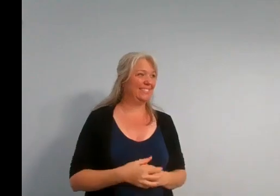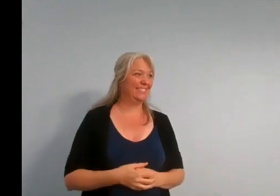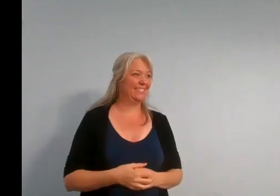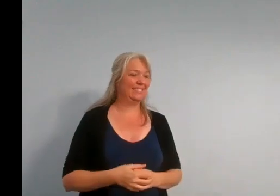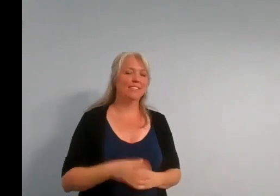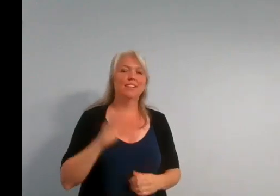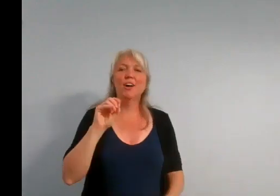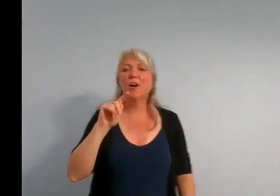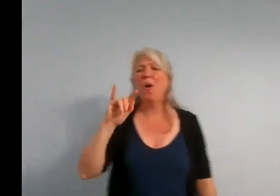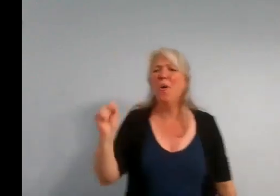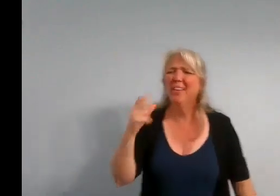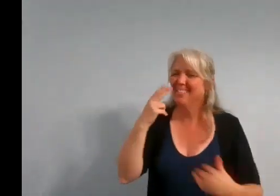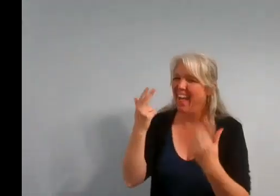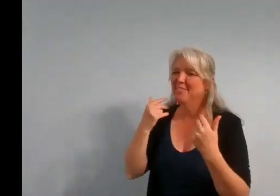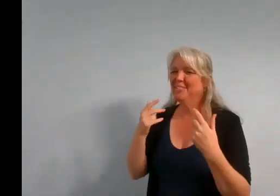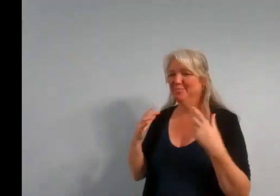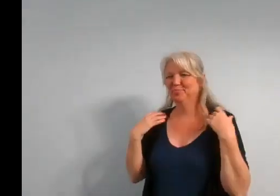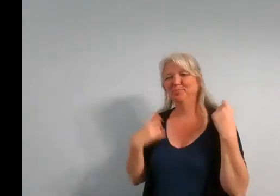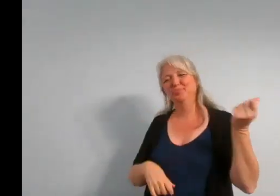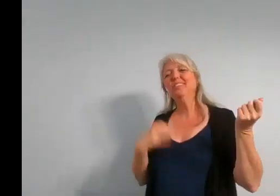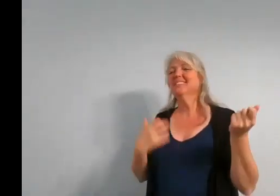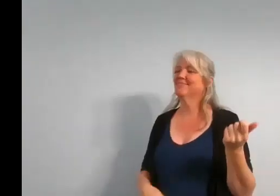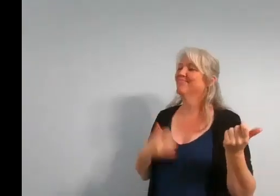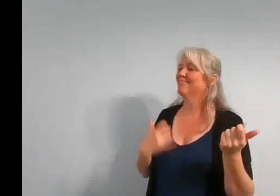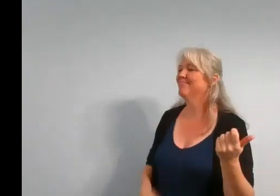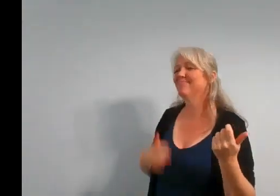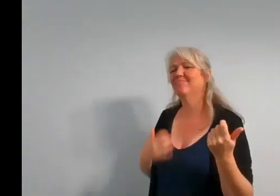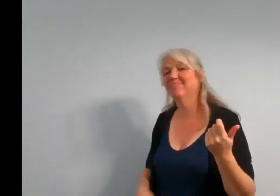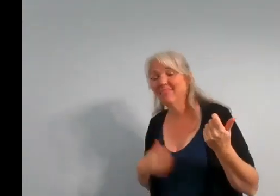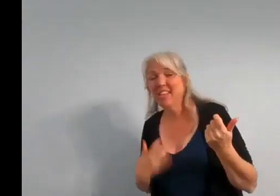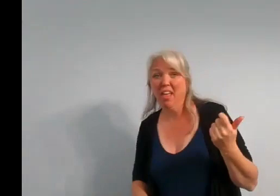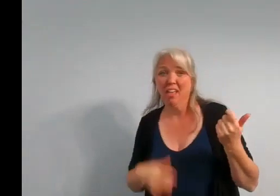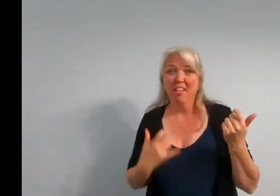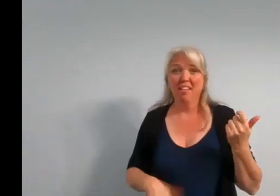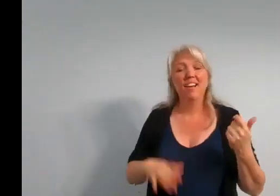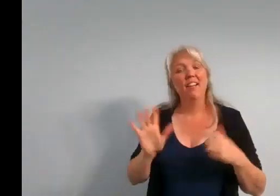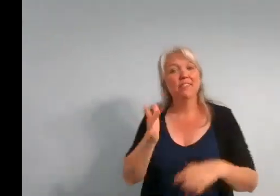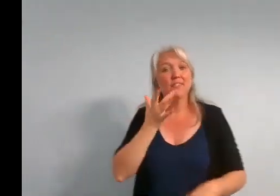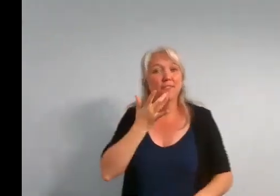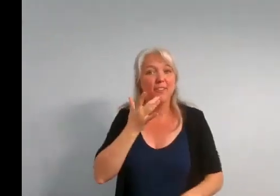Otis laughed and strummed his guitar, and the flavor of the Littmus Lozenge opened